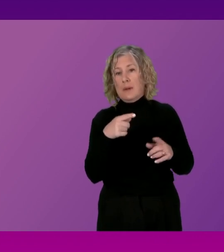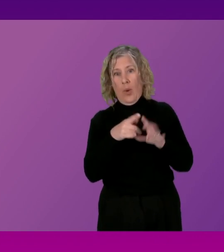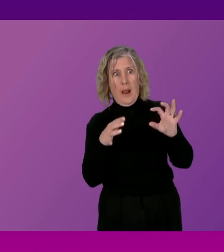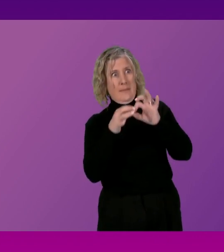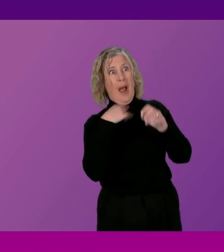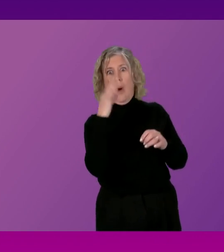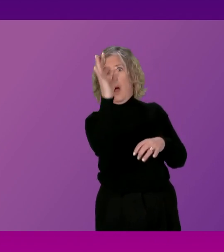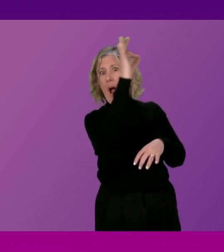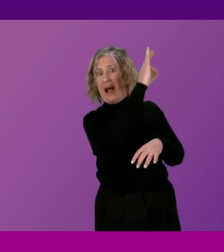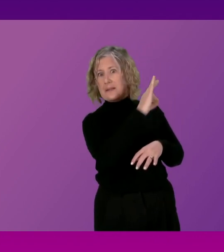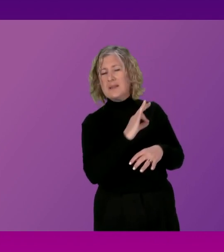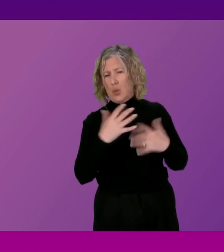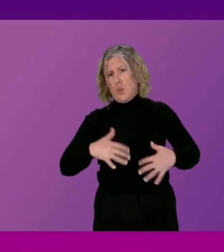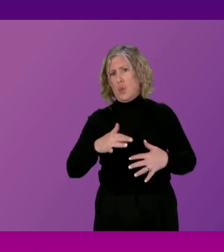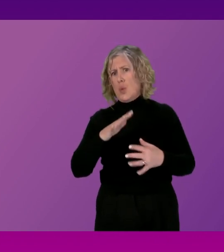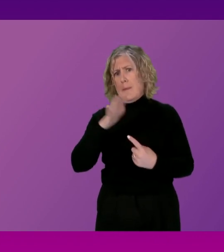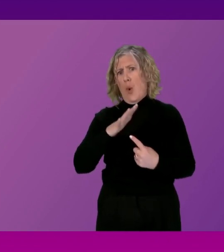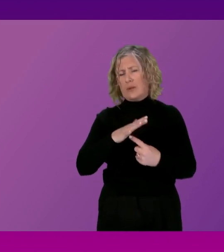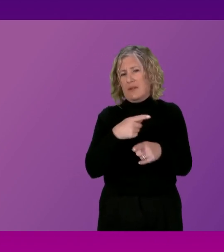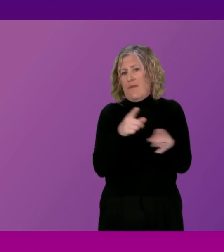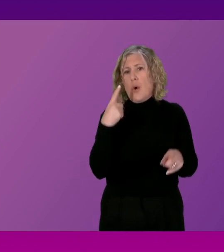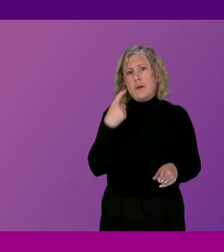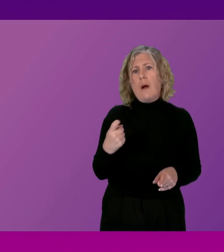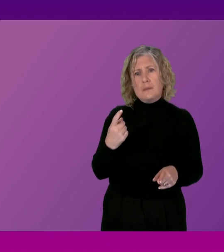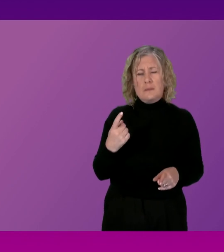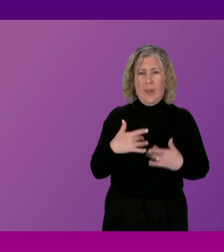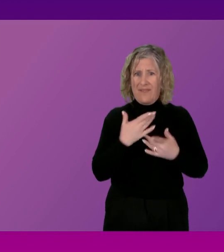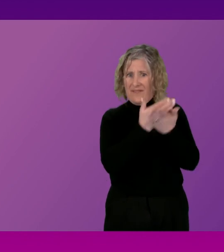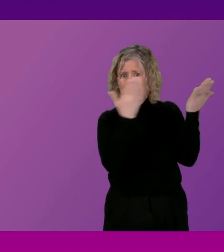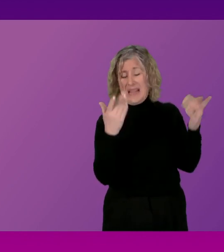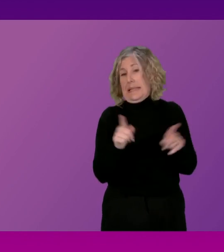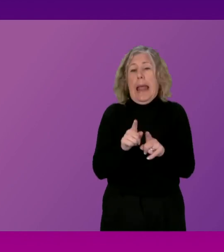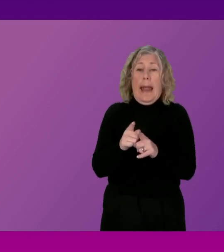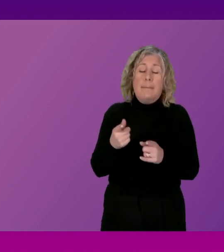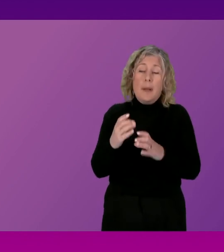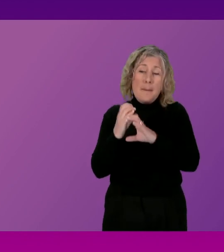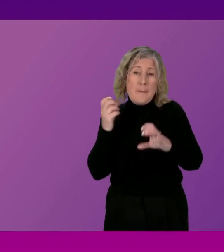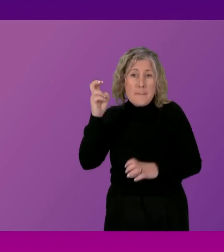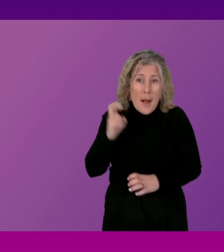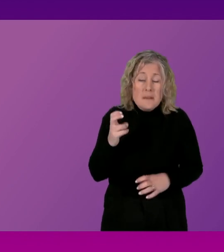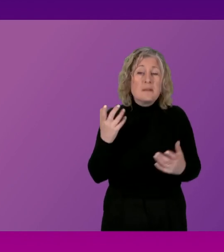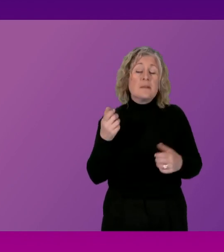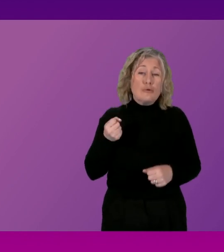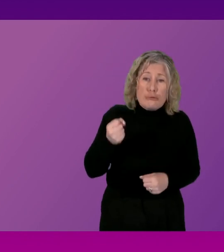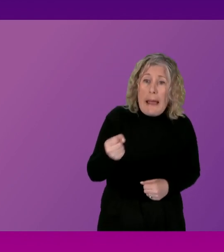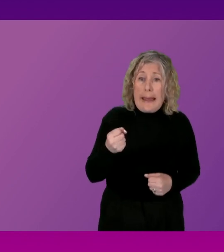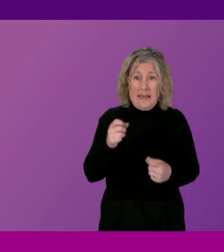They are important to young people on islands just as rail and bus services are on the mainland.